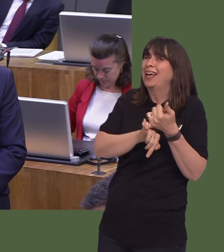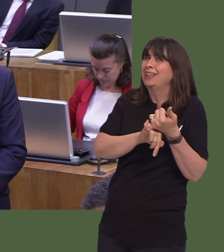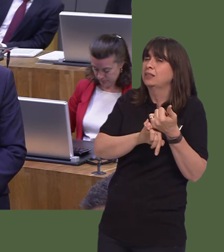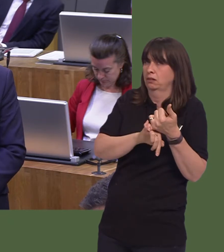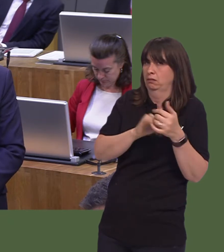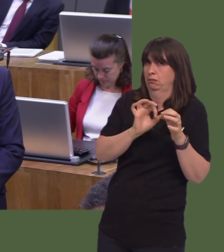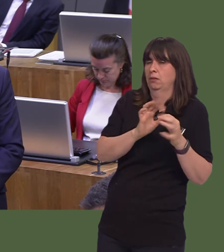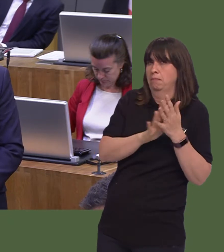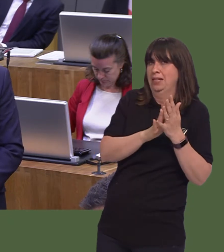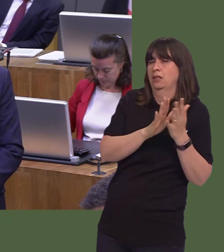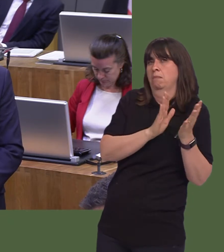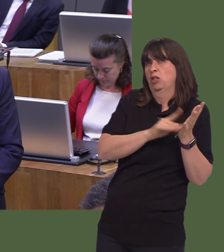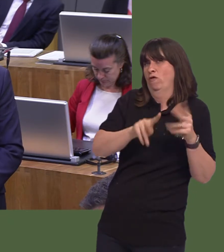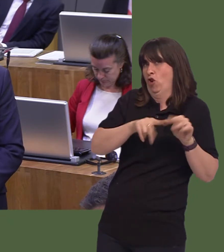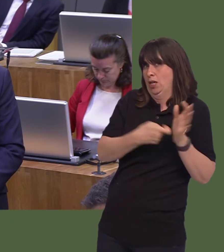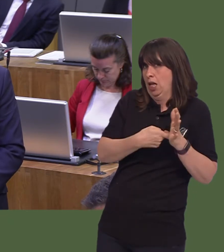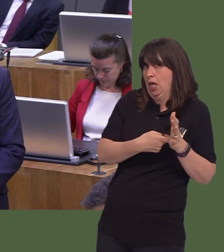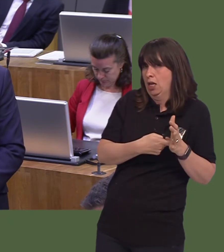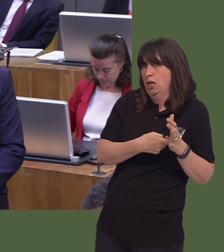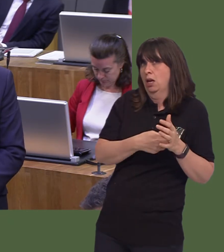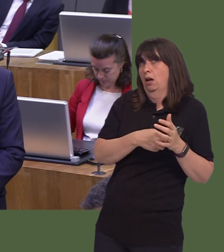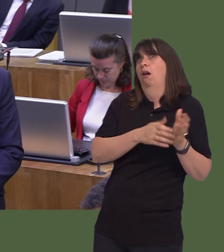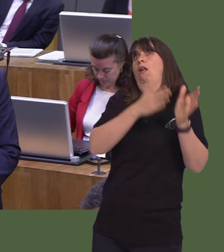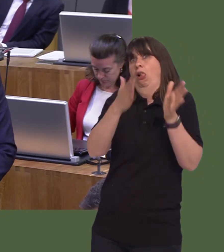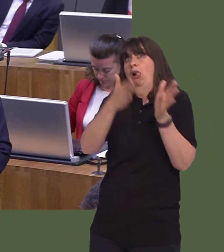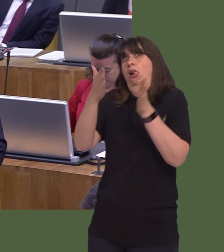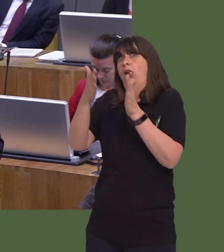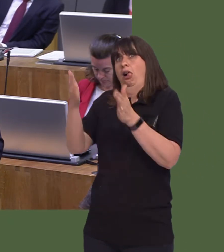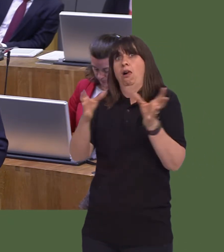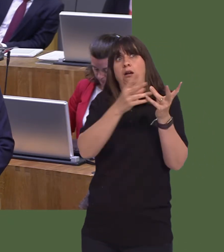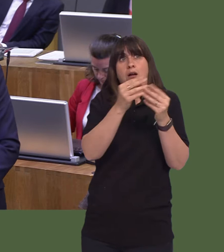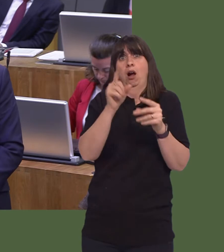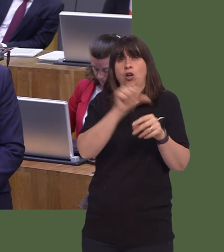What I can say, though, in relation to Pontus is that the application is currently being appraised.